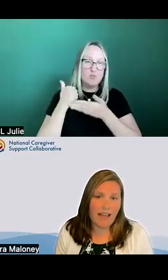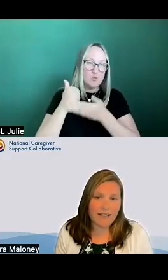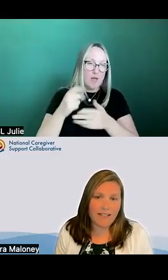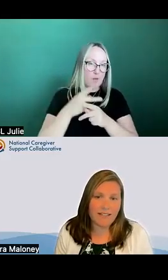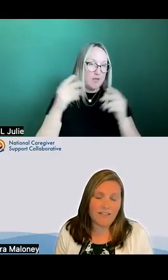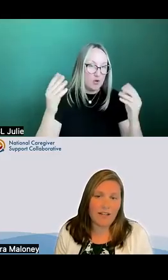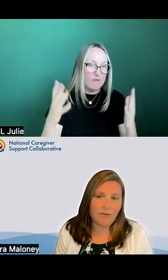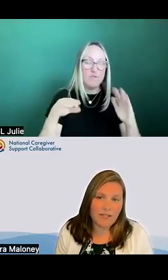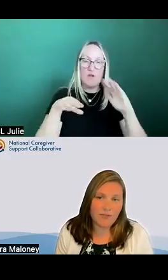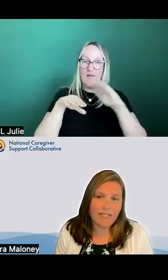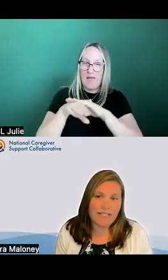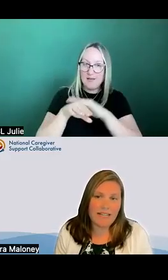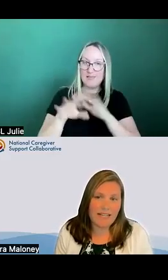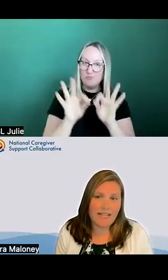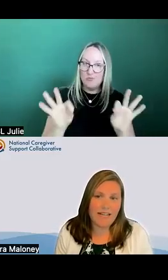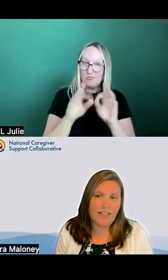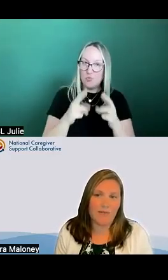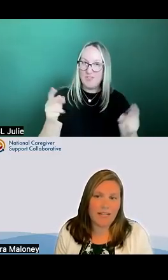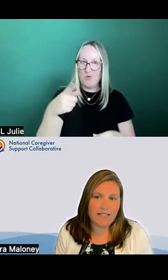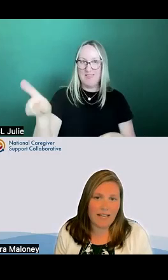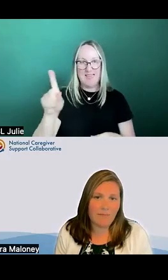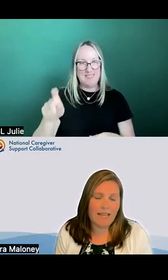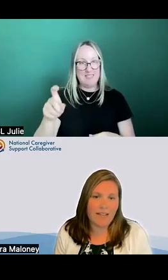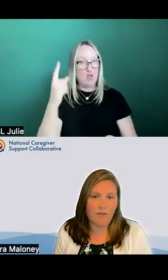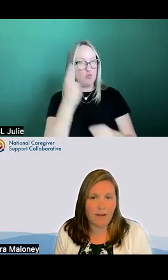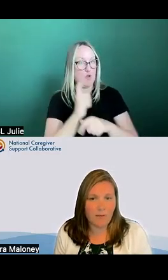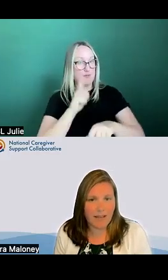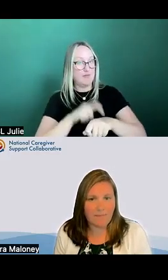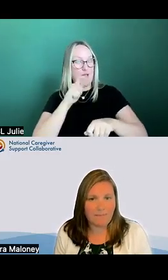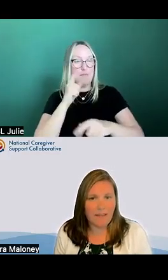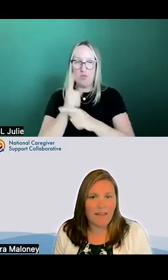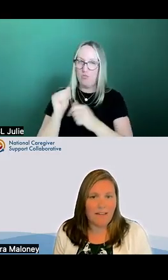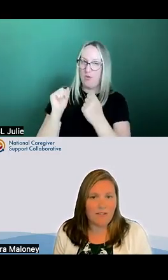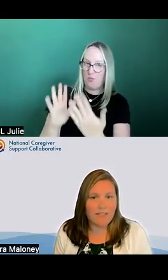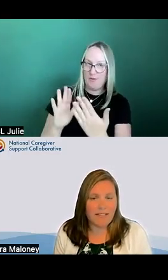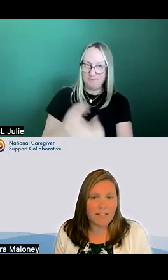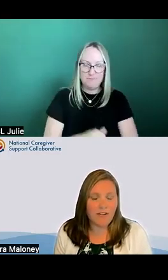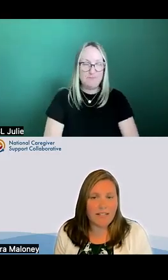access the vital resources they need at the right time and in the right way. To assess the current